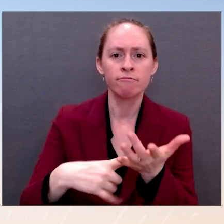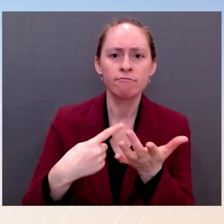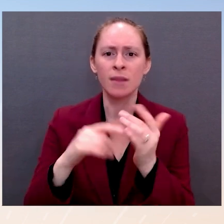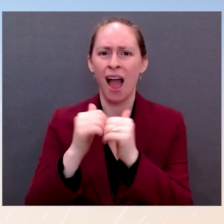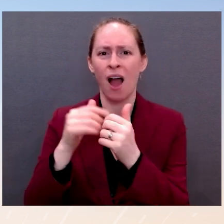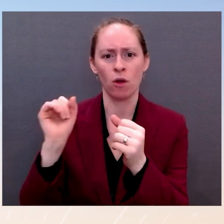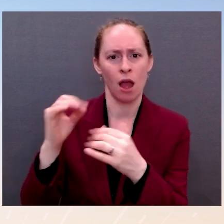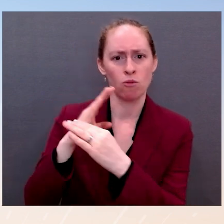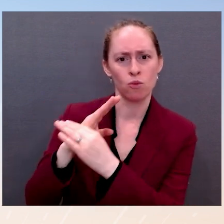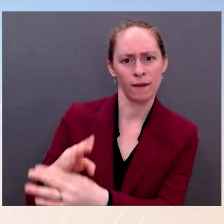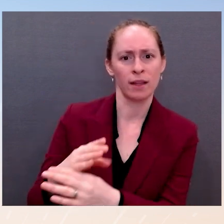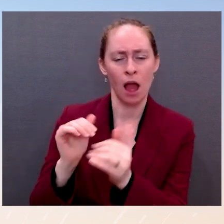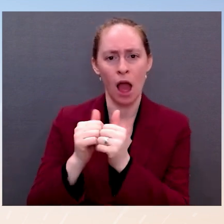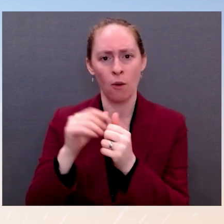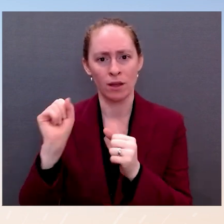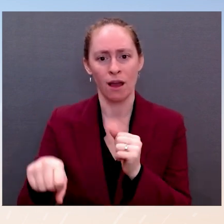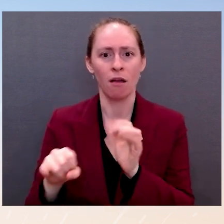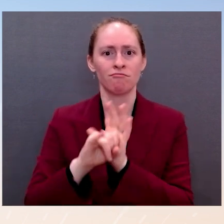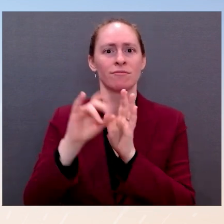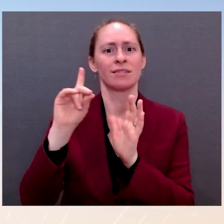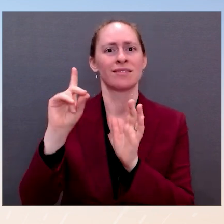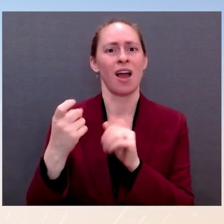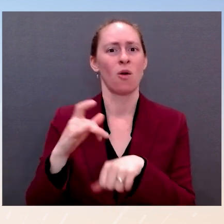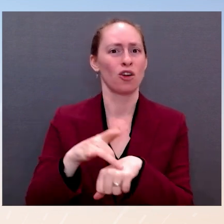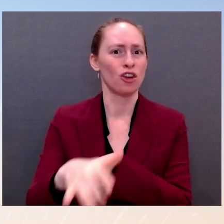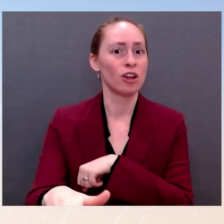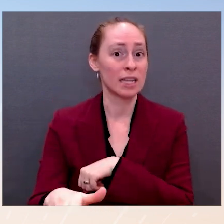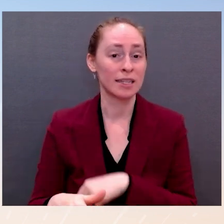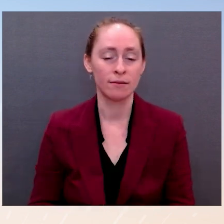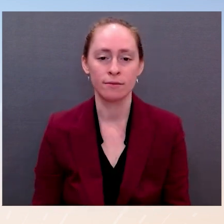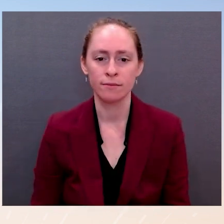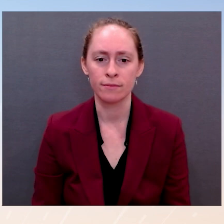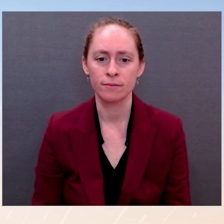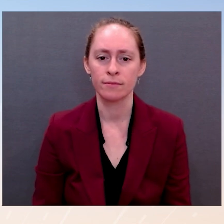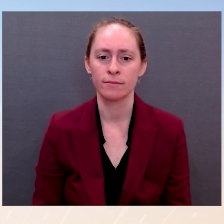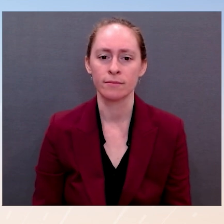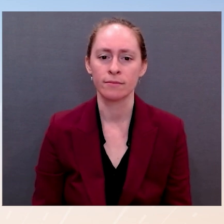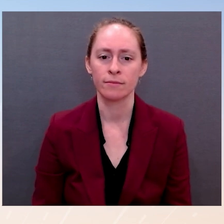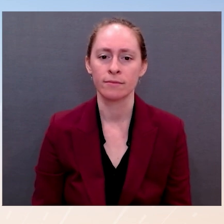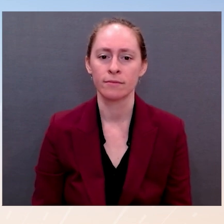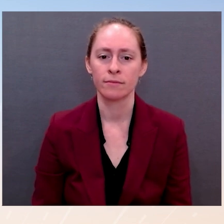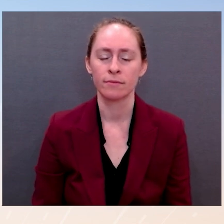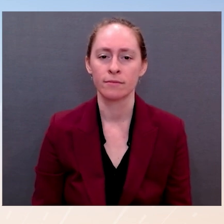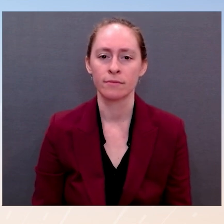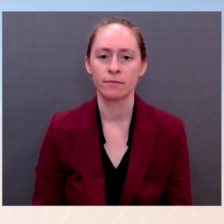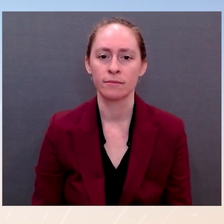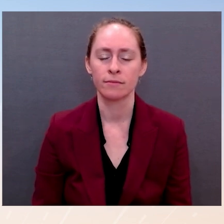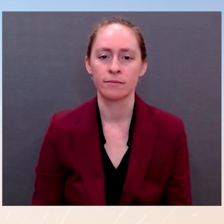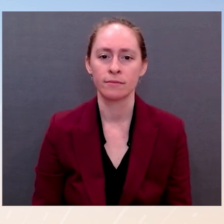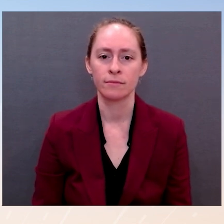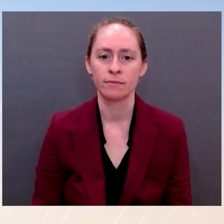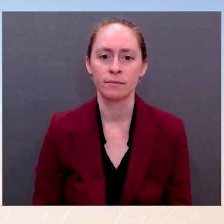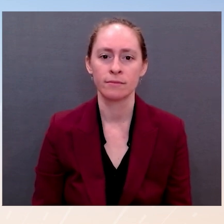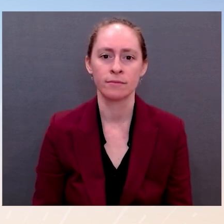or, you know, cancer from happening or treating it earlier. And so I think there's a there's a huge responsibility